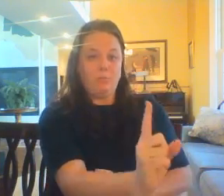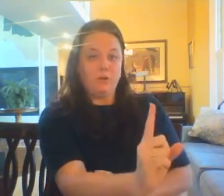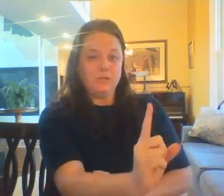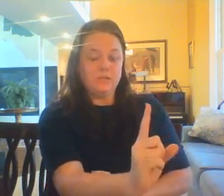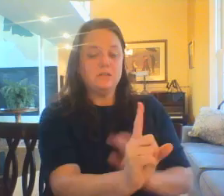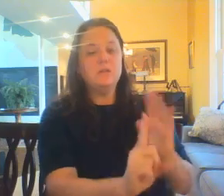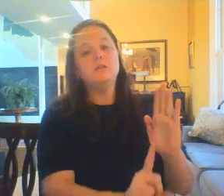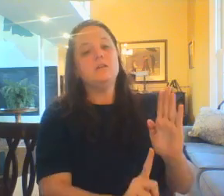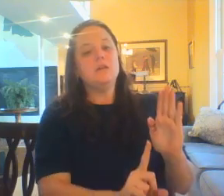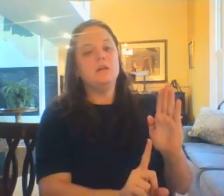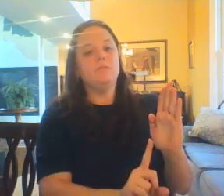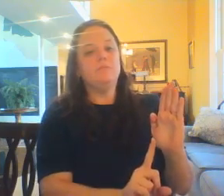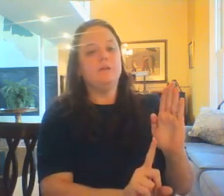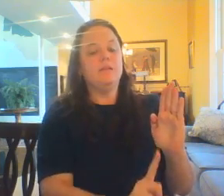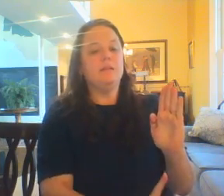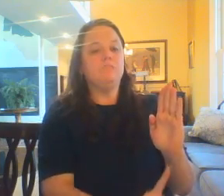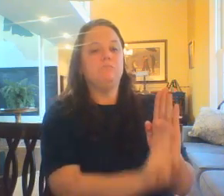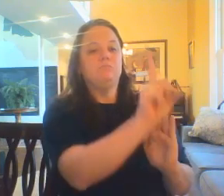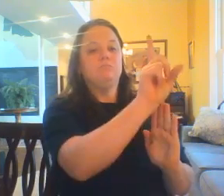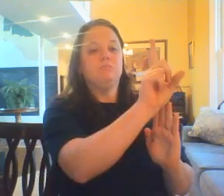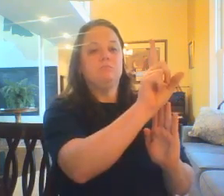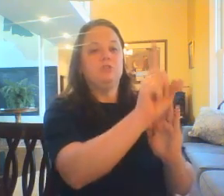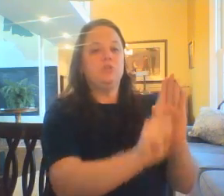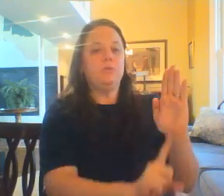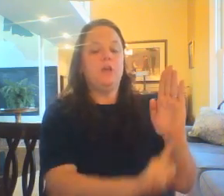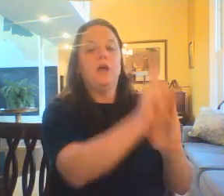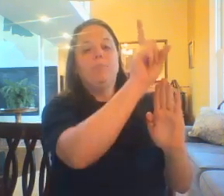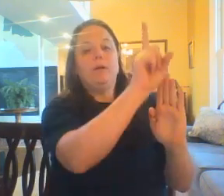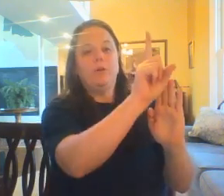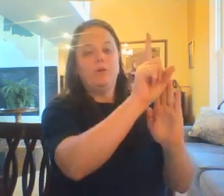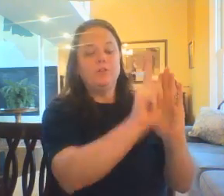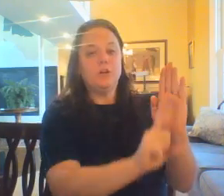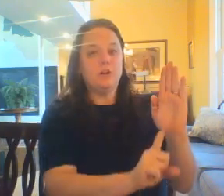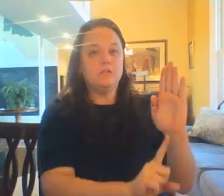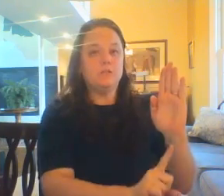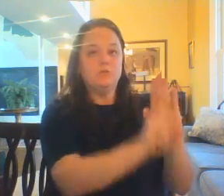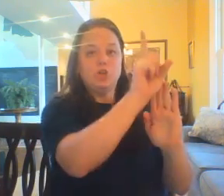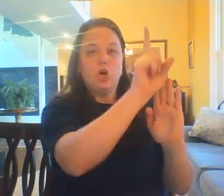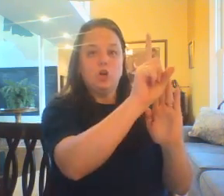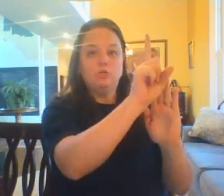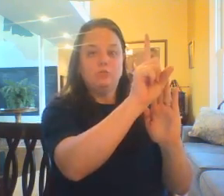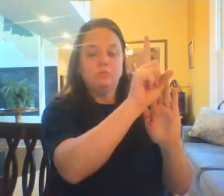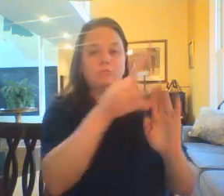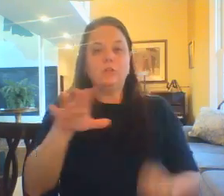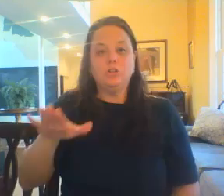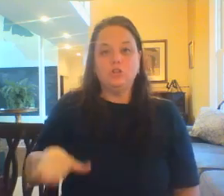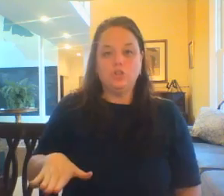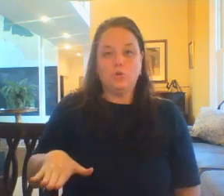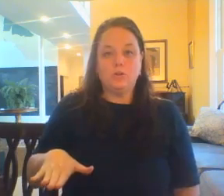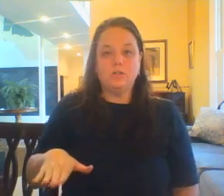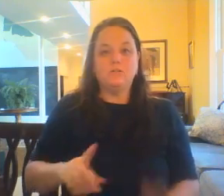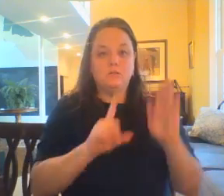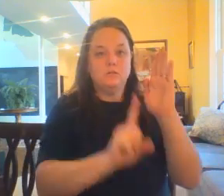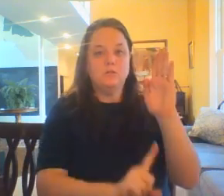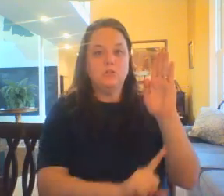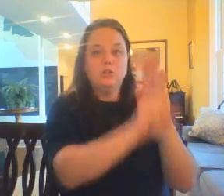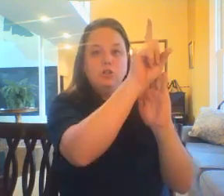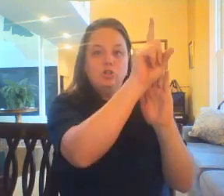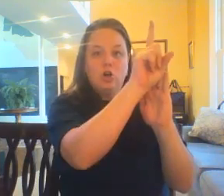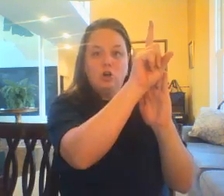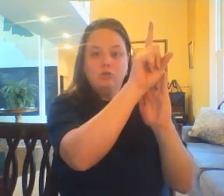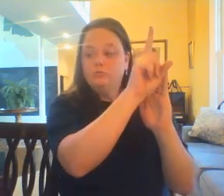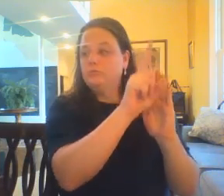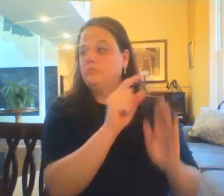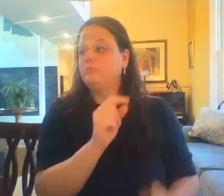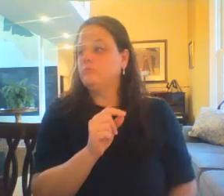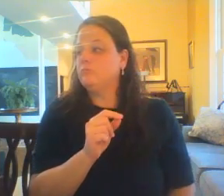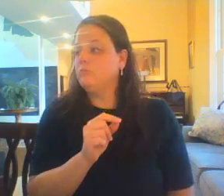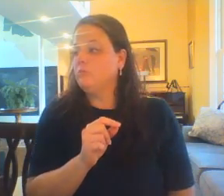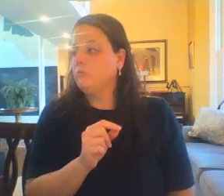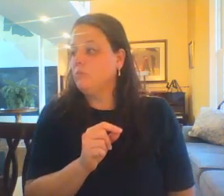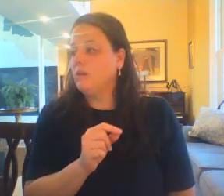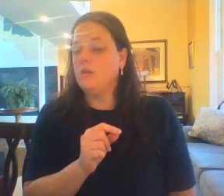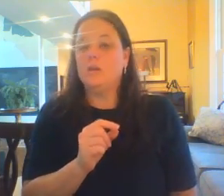our person and and then shooting up like